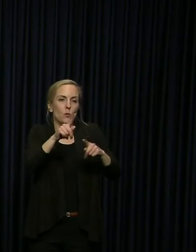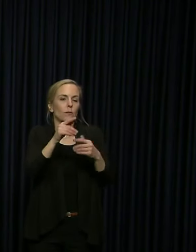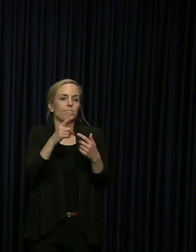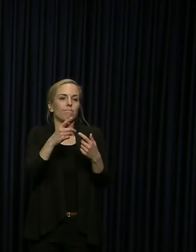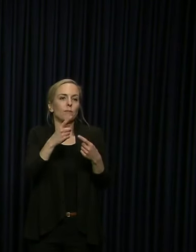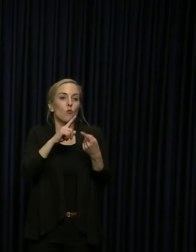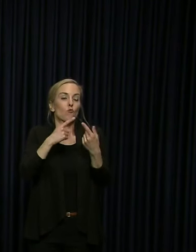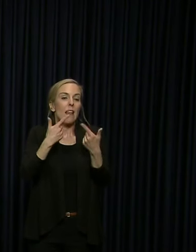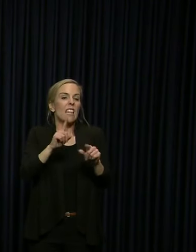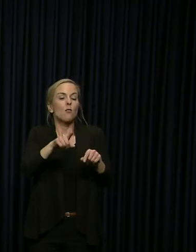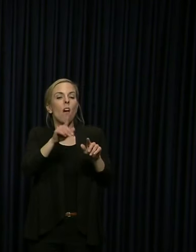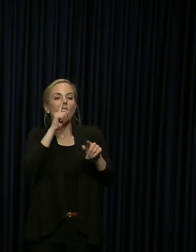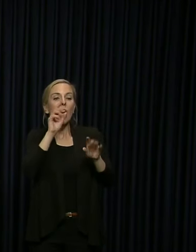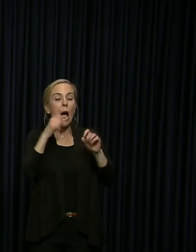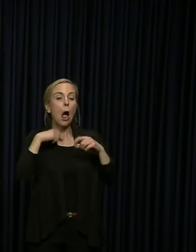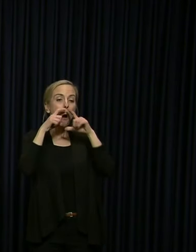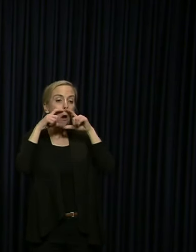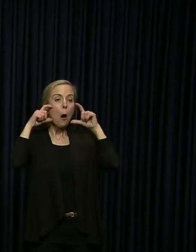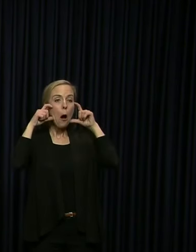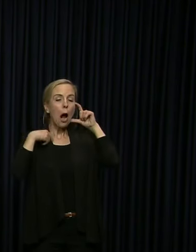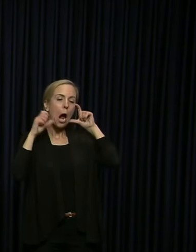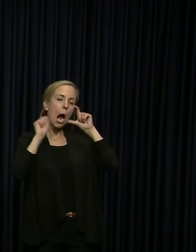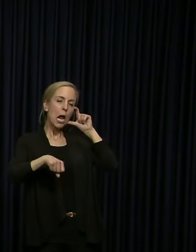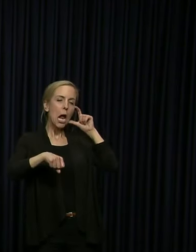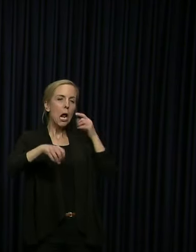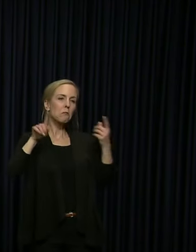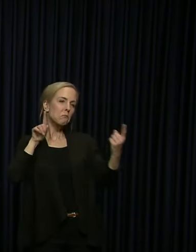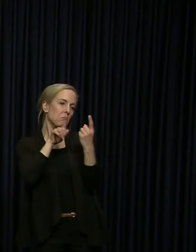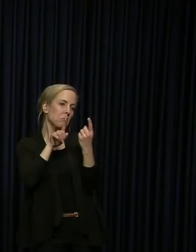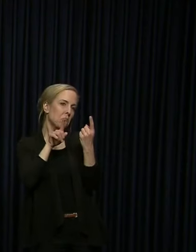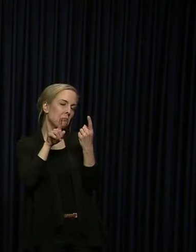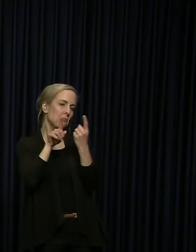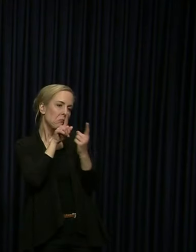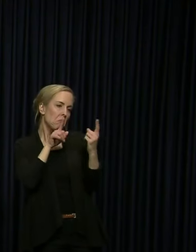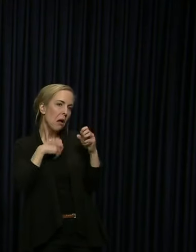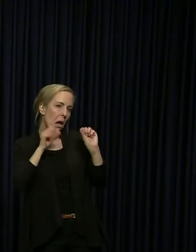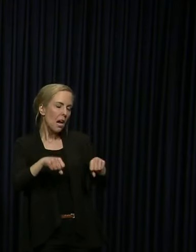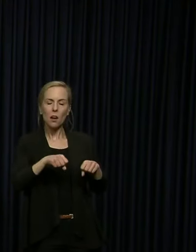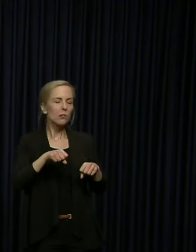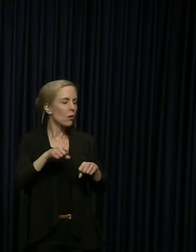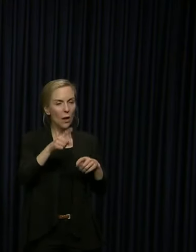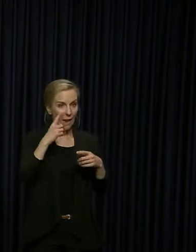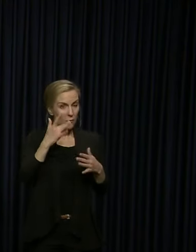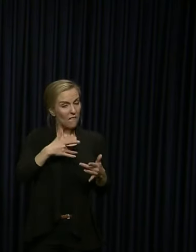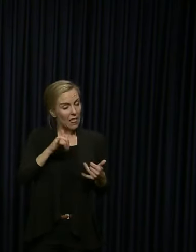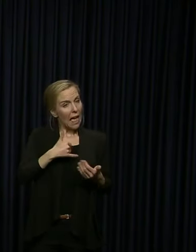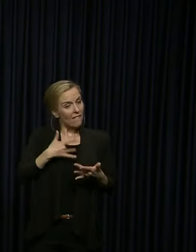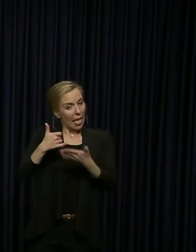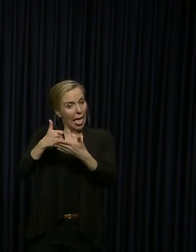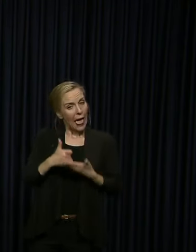MOMENT IS ON PAUSE THAT WE WANTED TO DO, WE HAVE ENTERED A